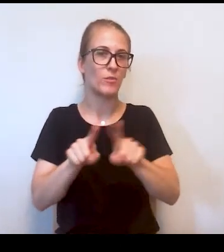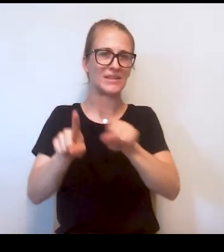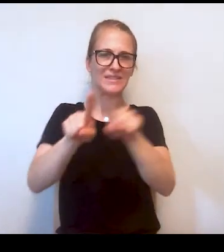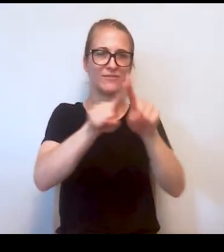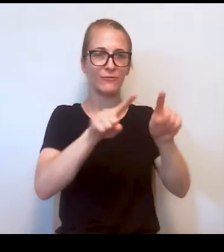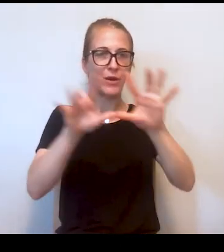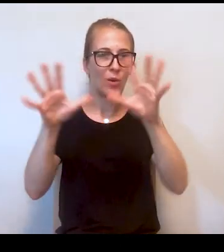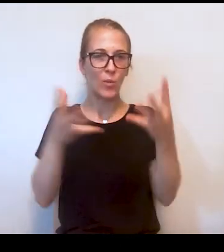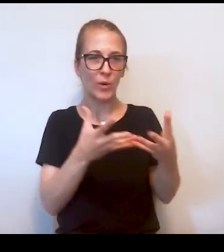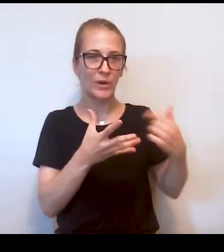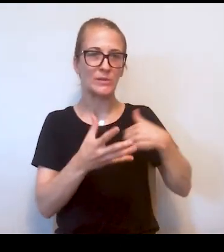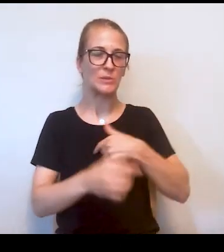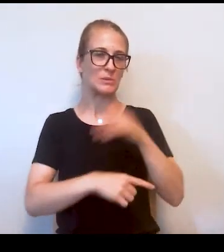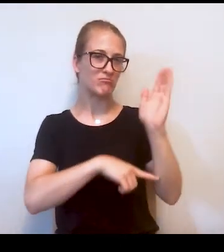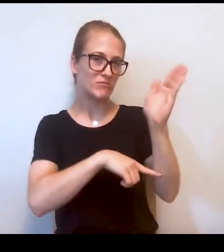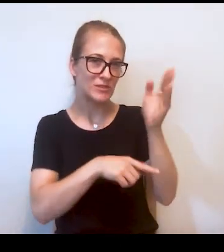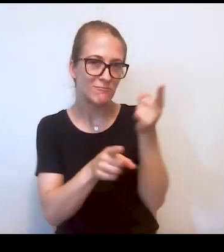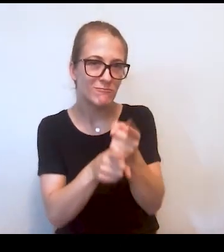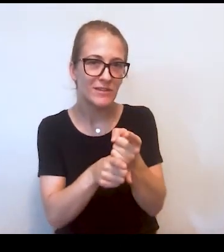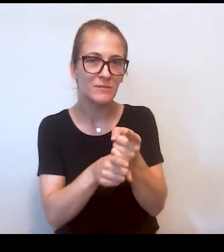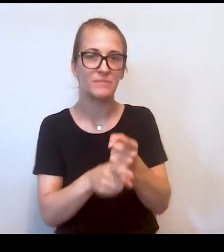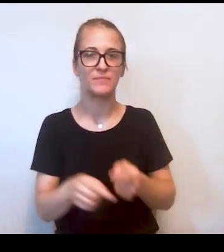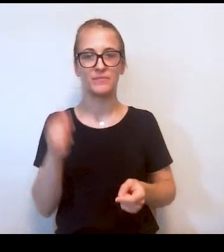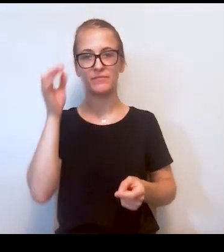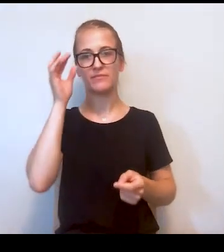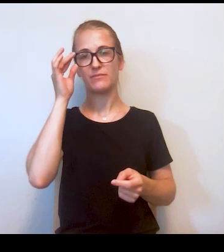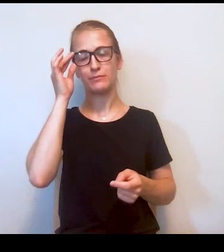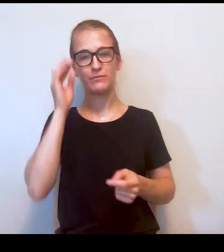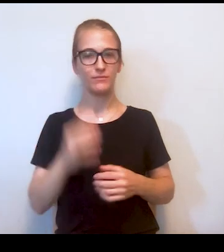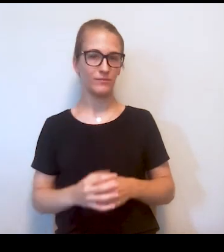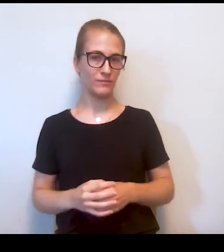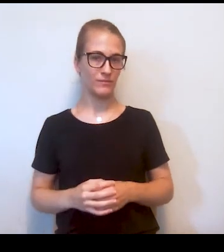Of course, I know we're going a little long, but I think this is important as well.